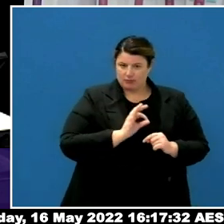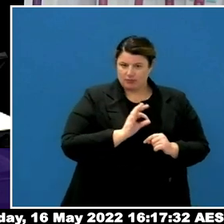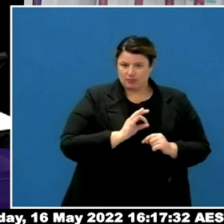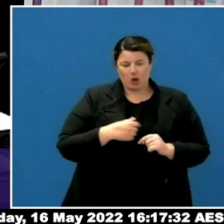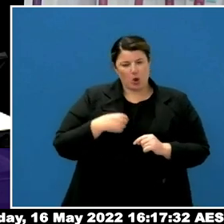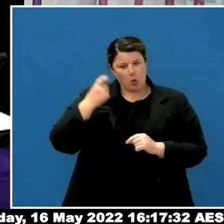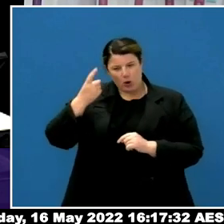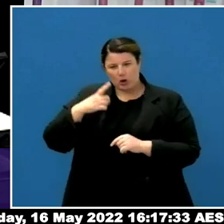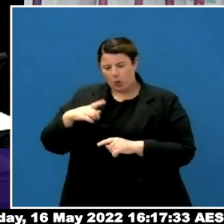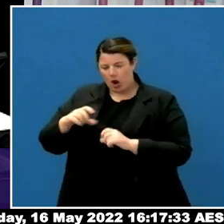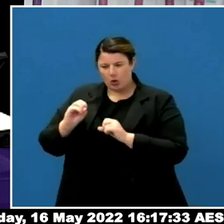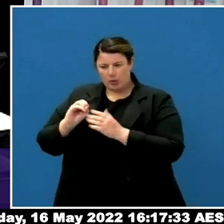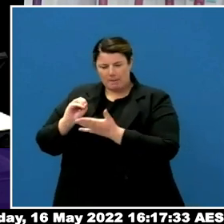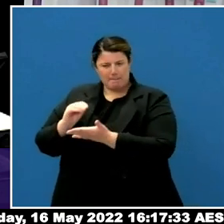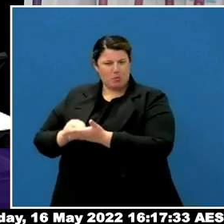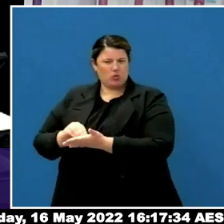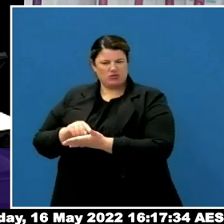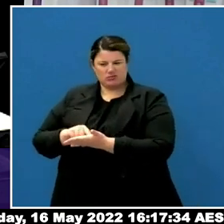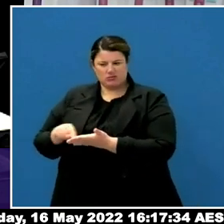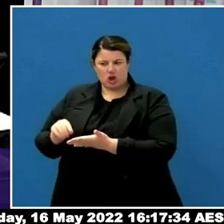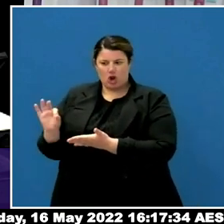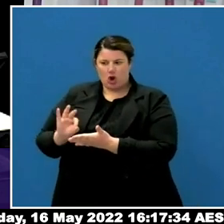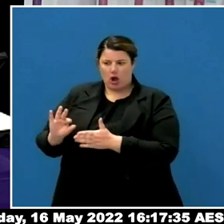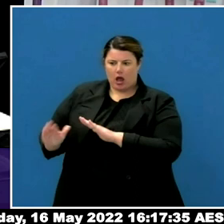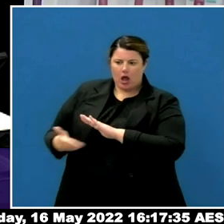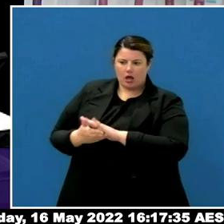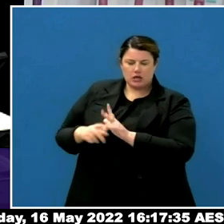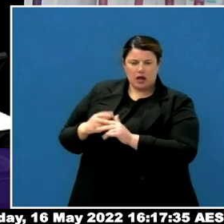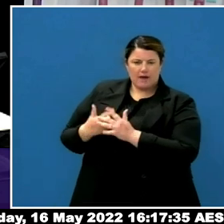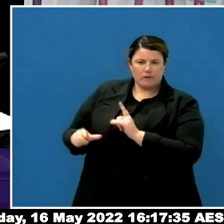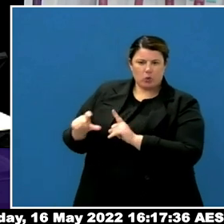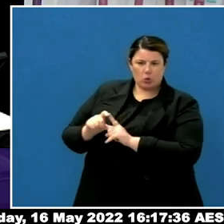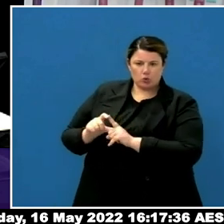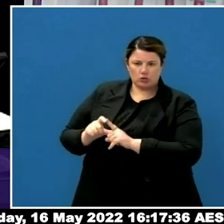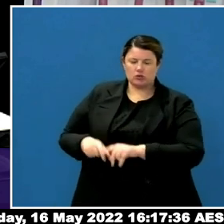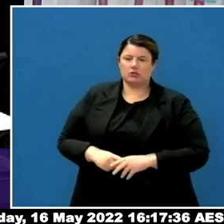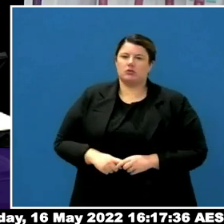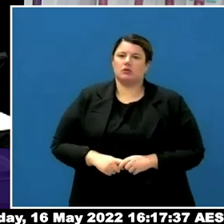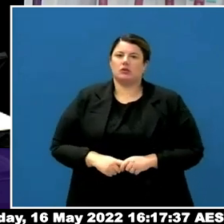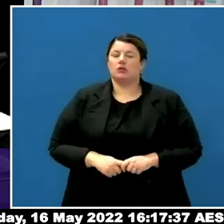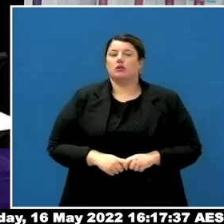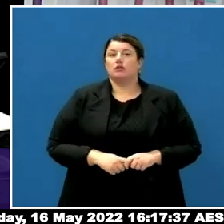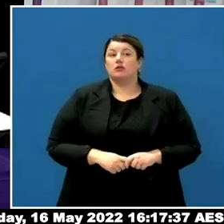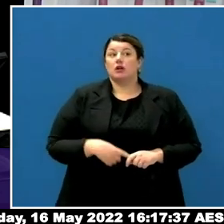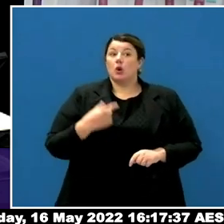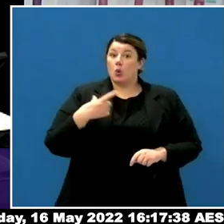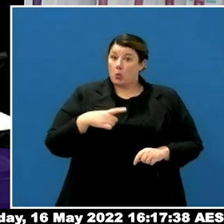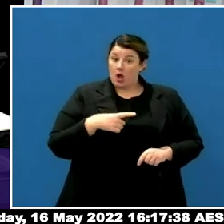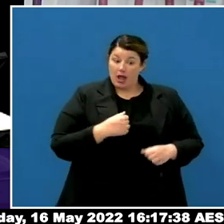Because the Lifestyle Assistant who put us in contact with her was a Afford